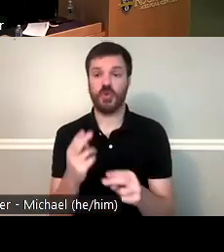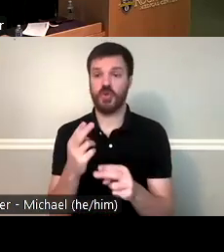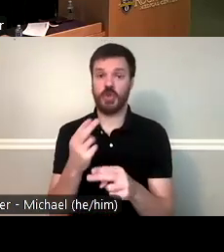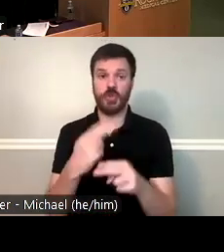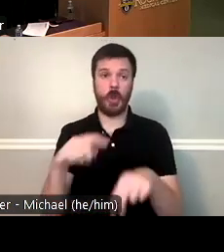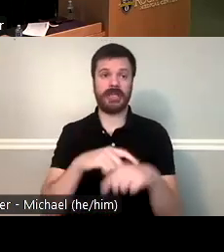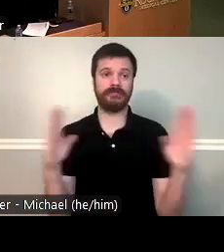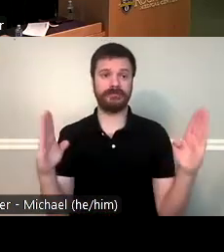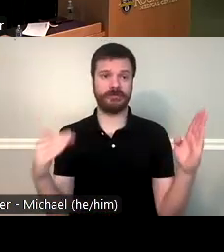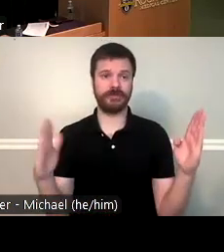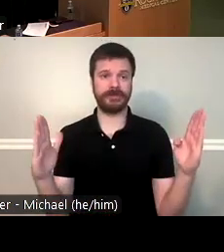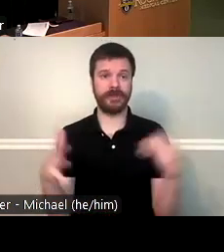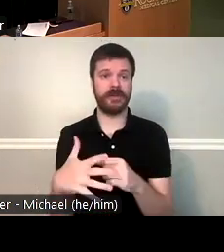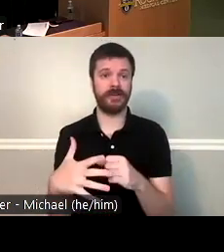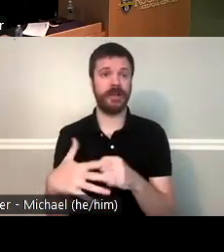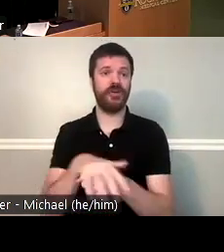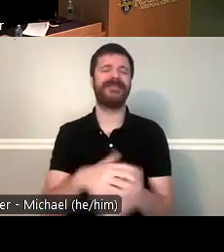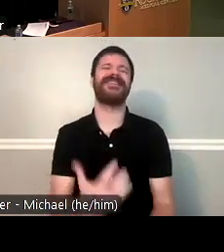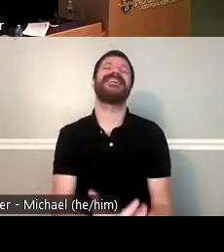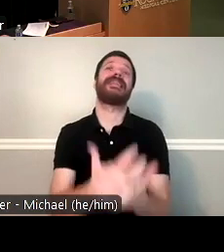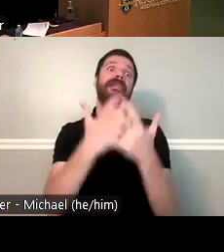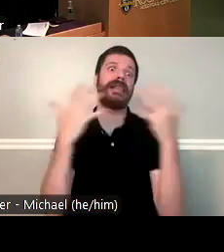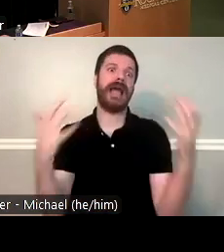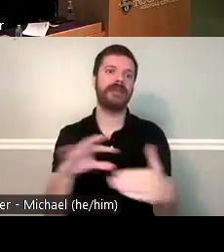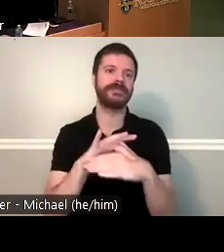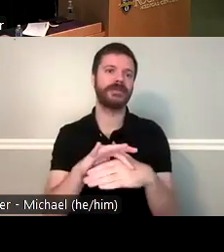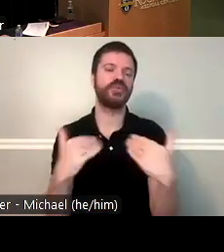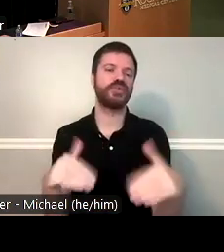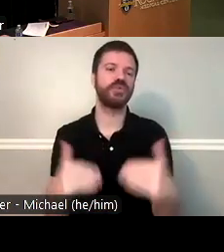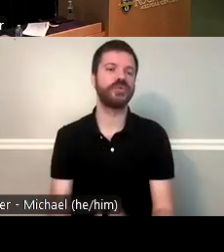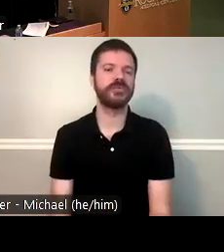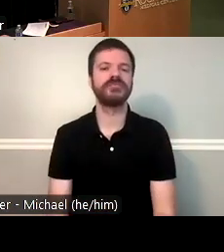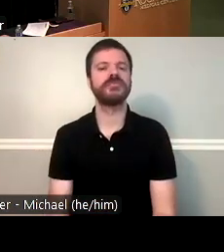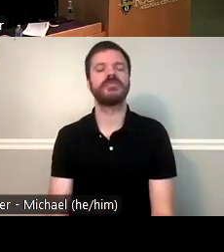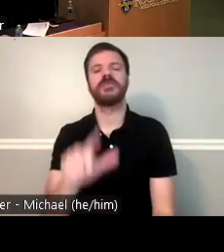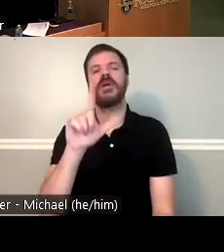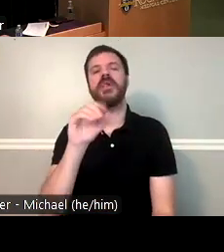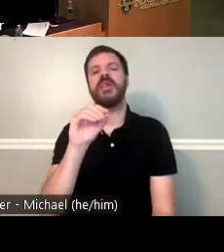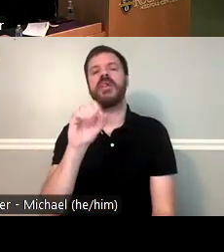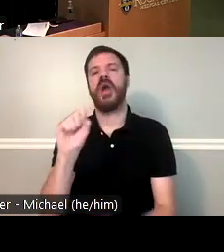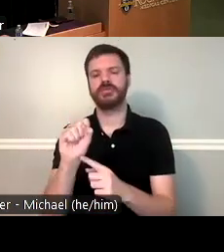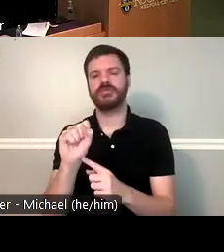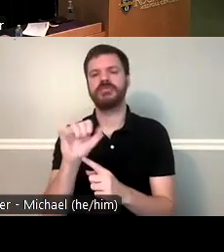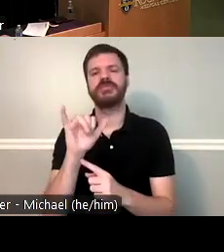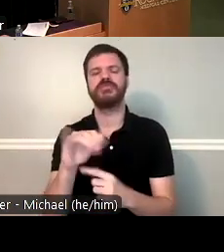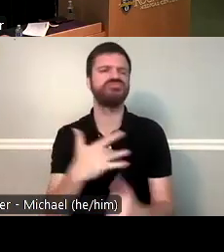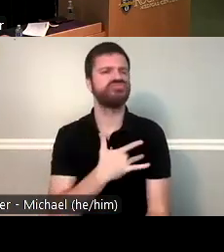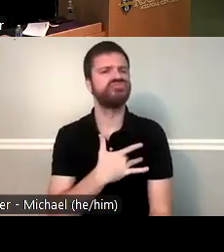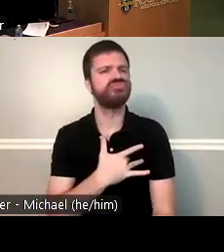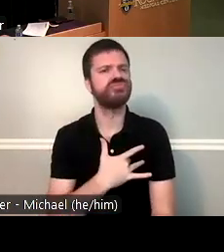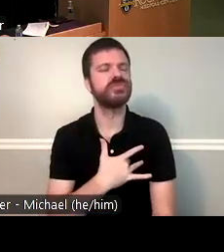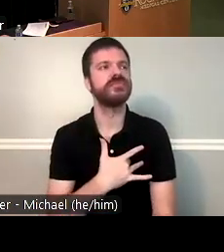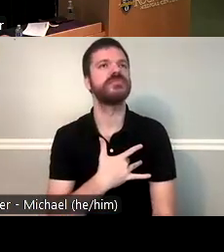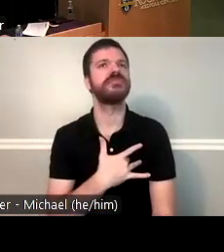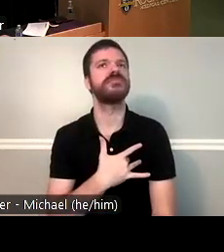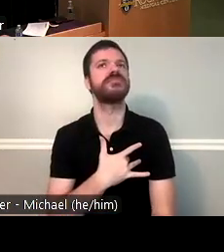lot of material and loss uh has been something uh close to my heart uh many of us come with a